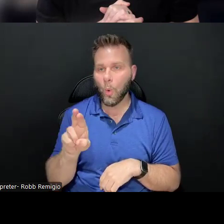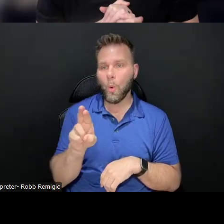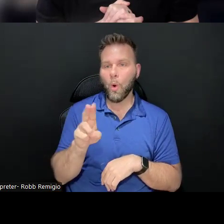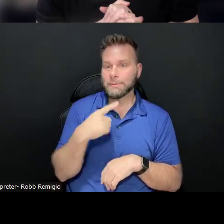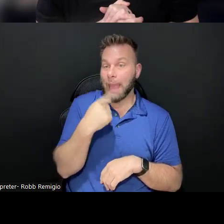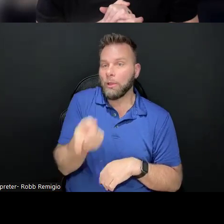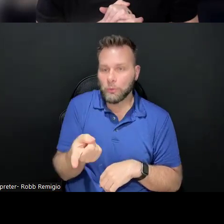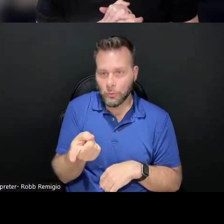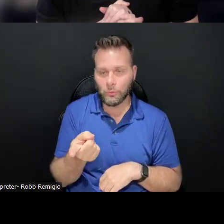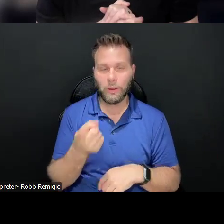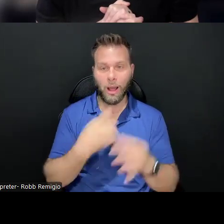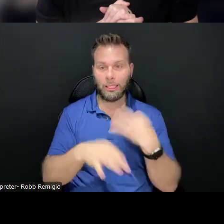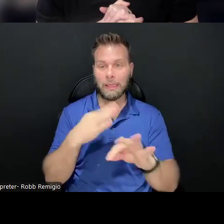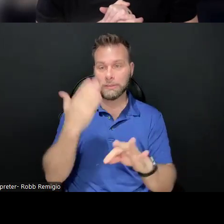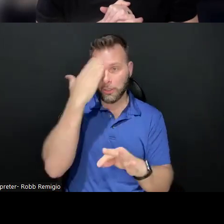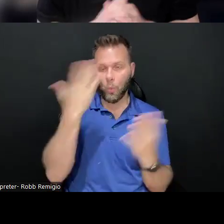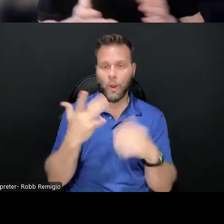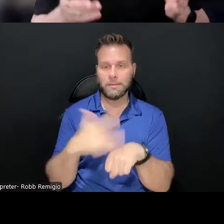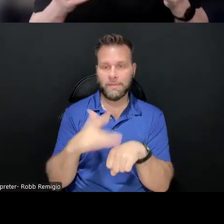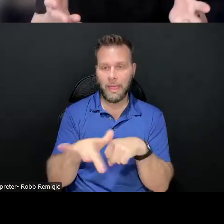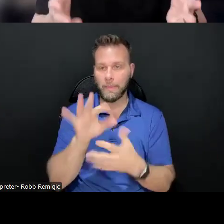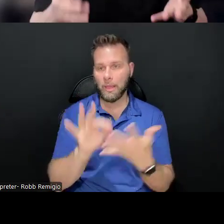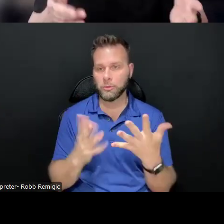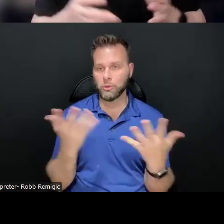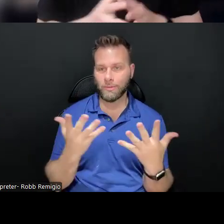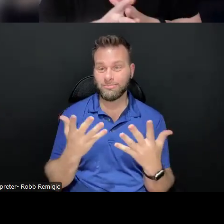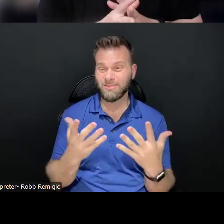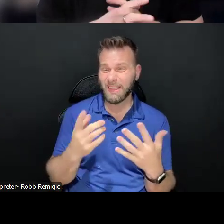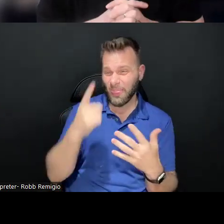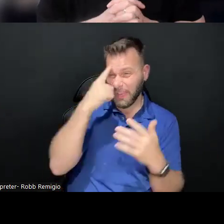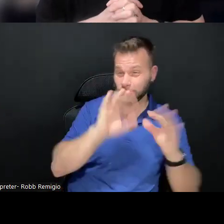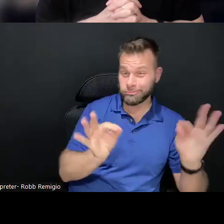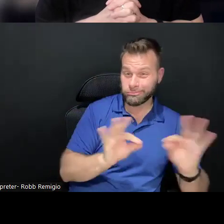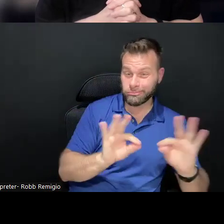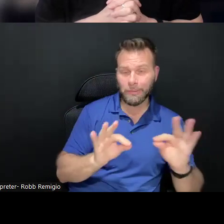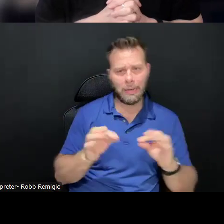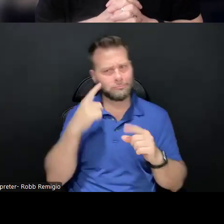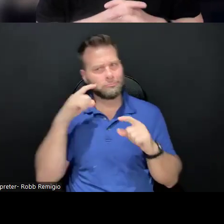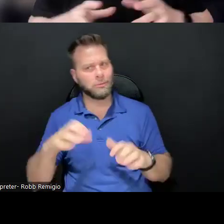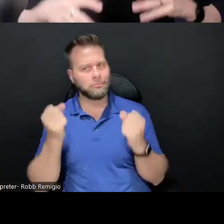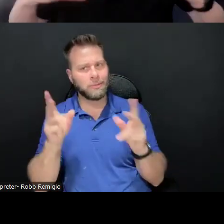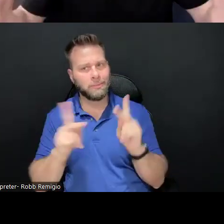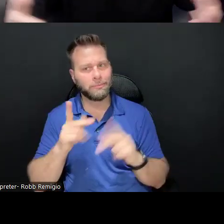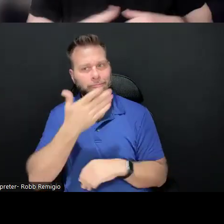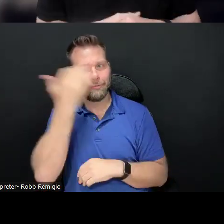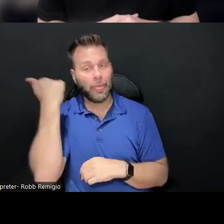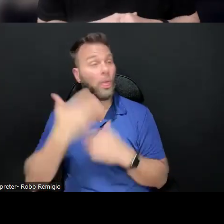even respond to the availability of something unless they know it is actually there. That's kind of a no-brainer, but I'm always priced how many